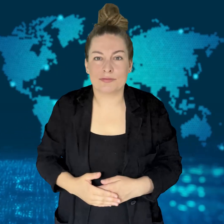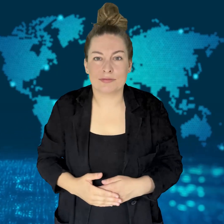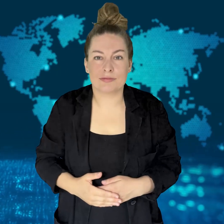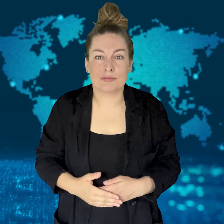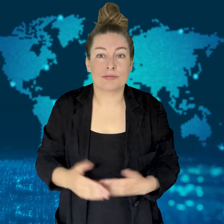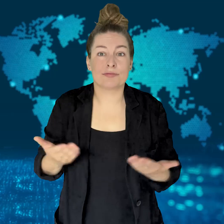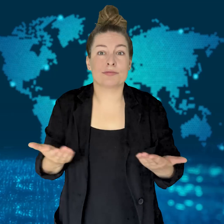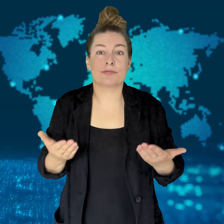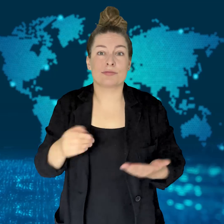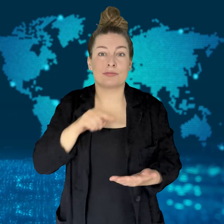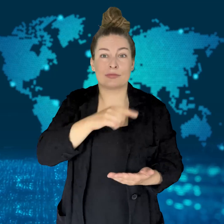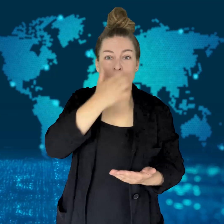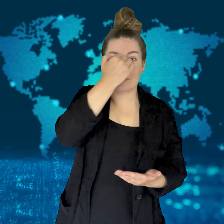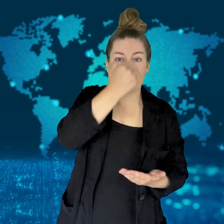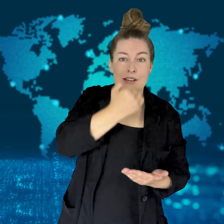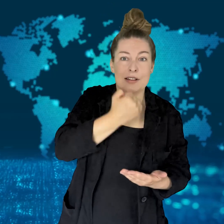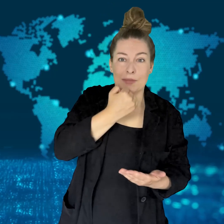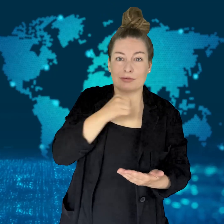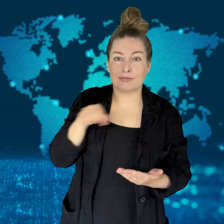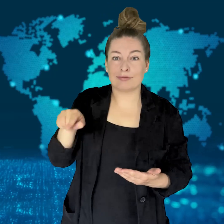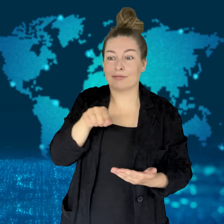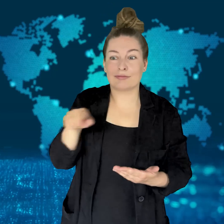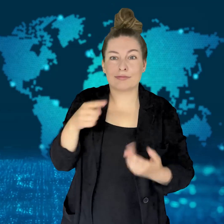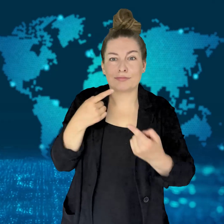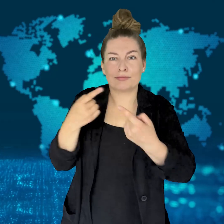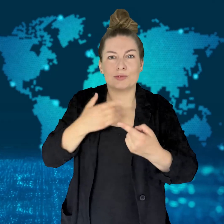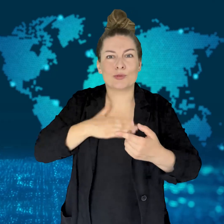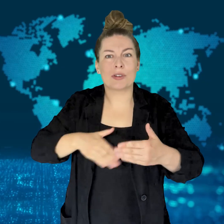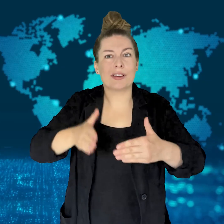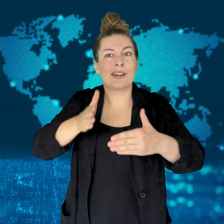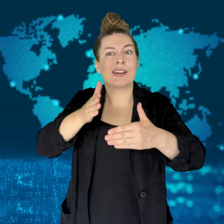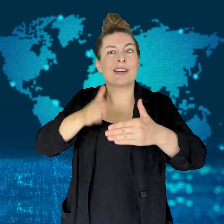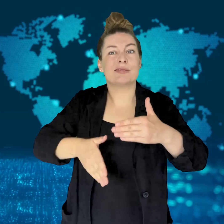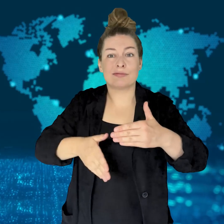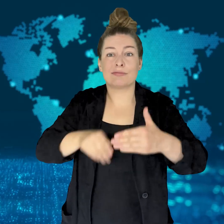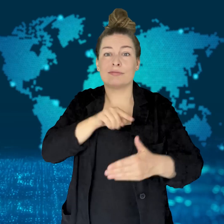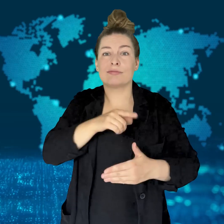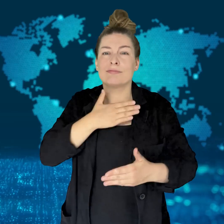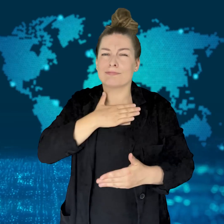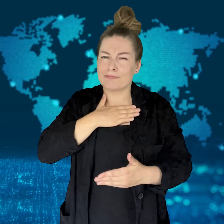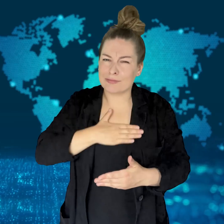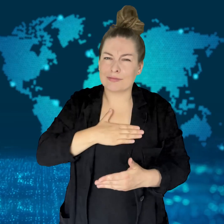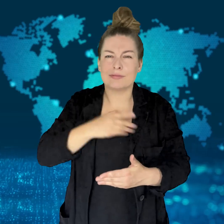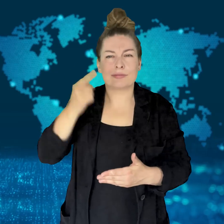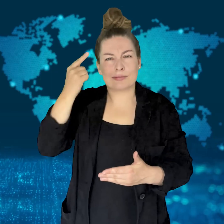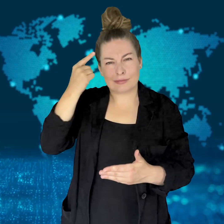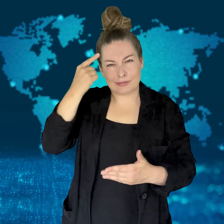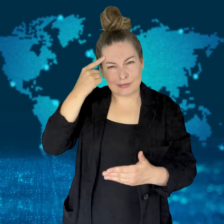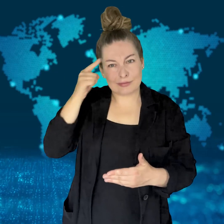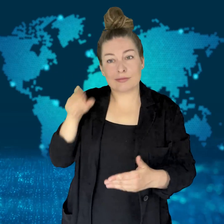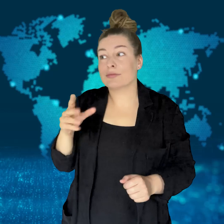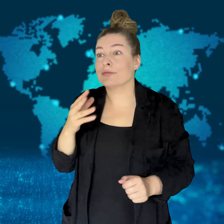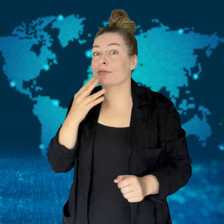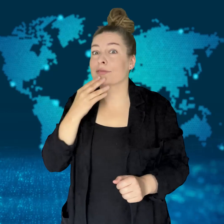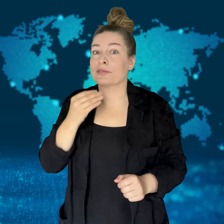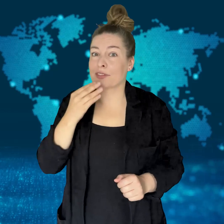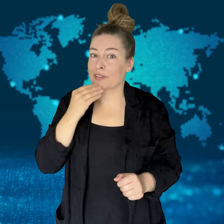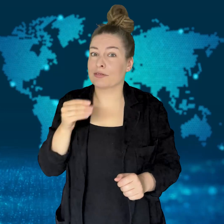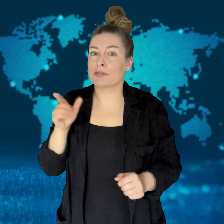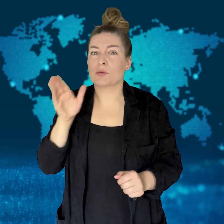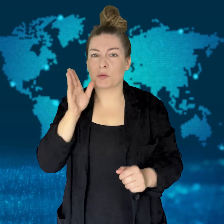not planning to withdraw fully from Gaza.